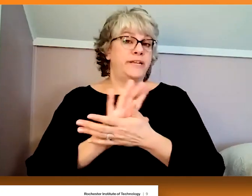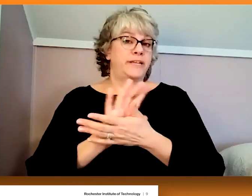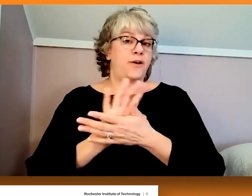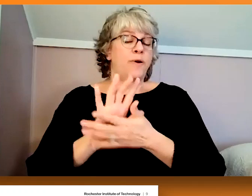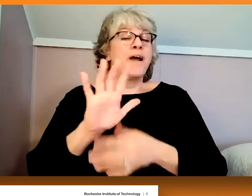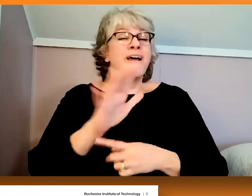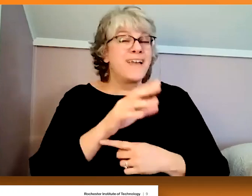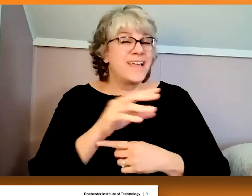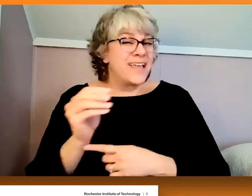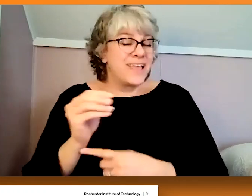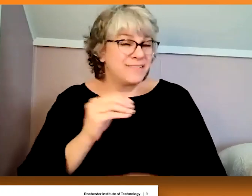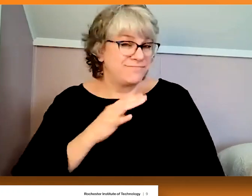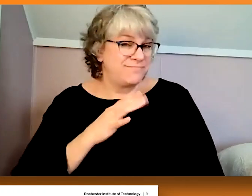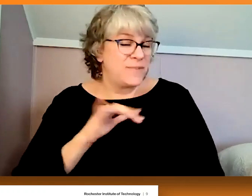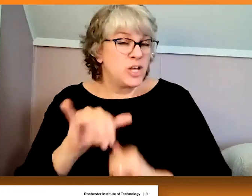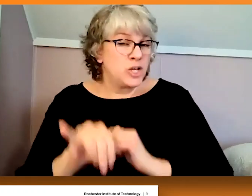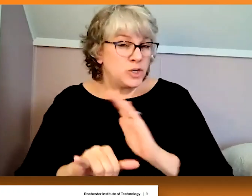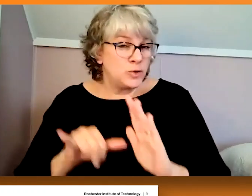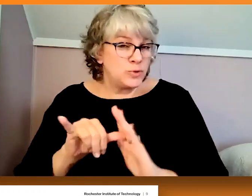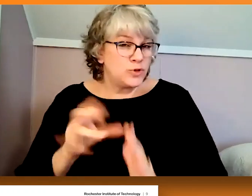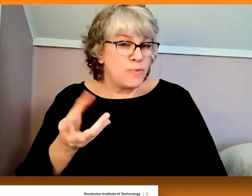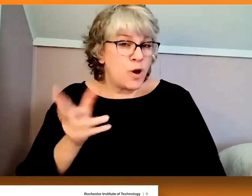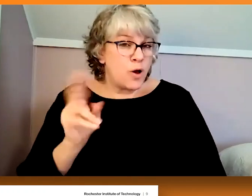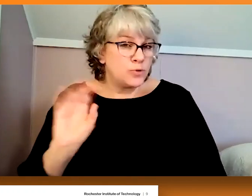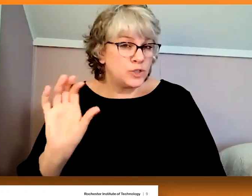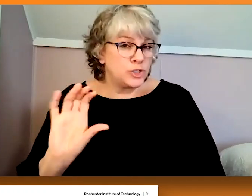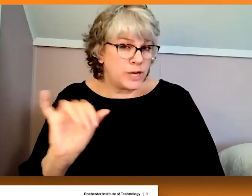they have their own YouTube channel,